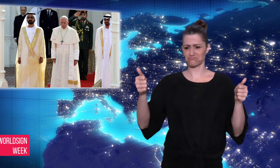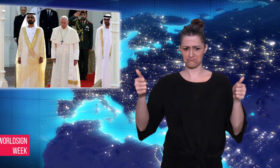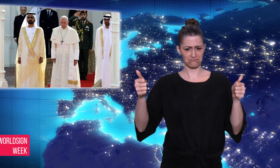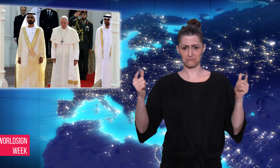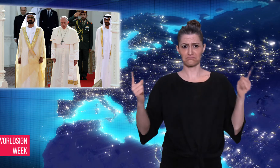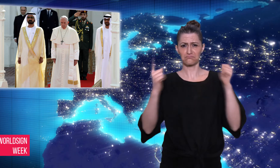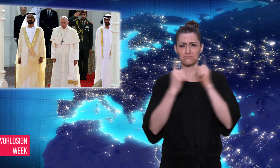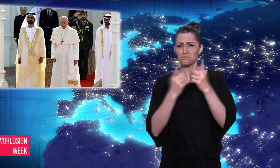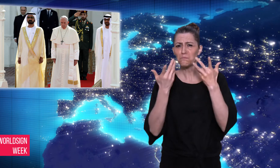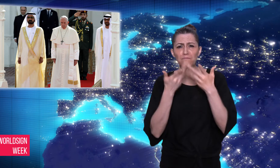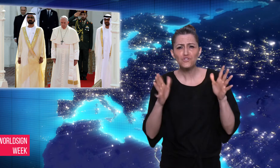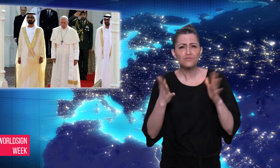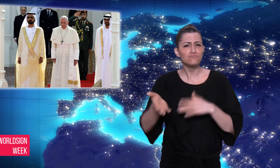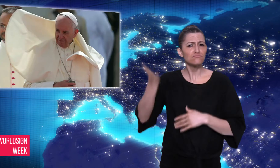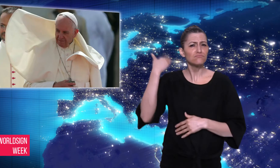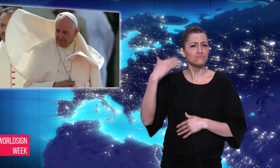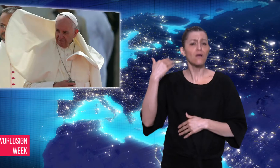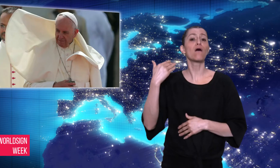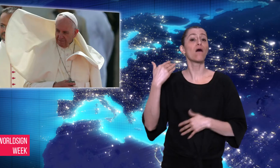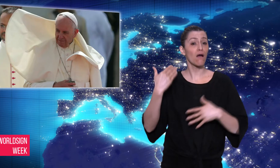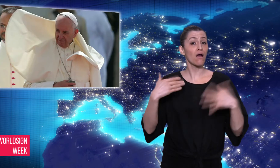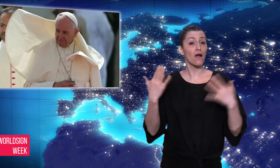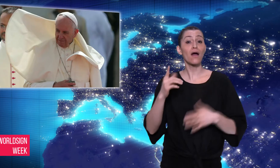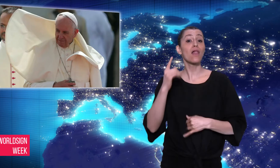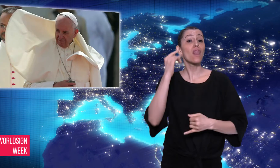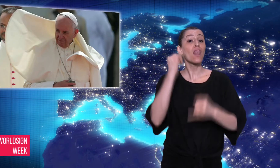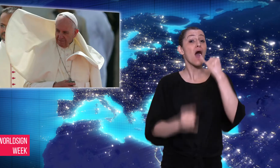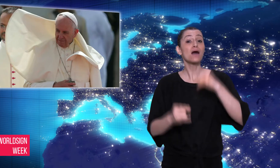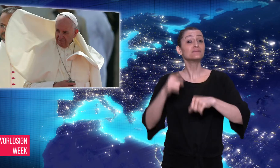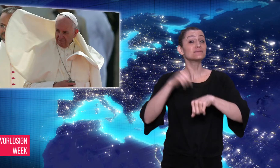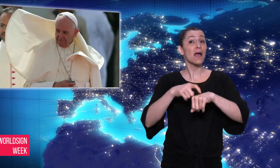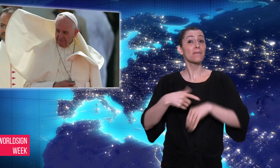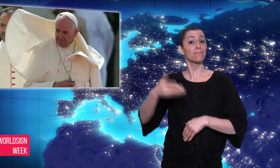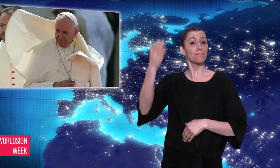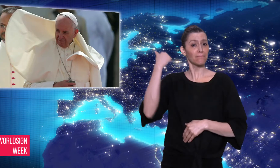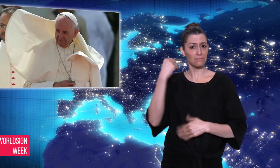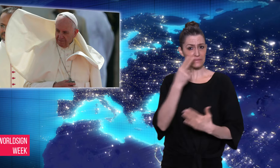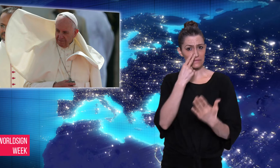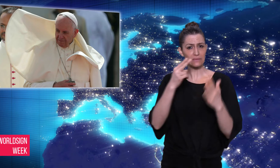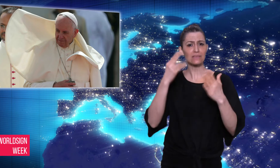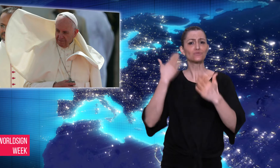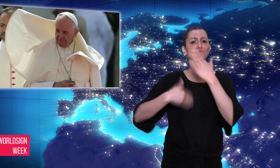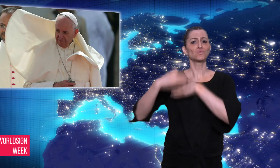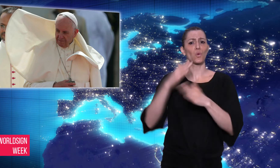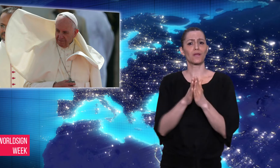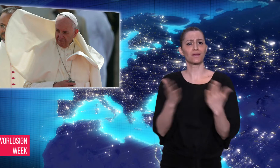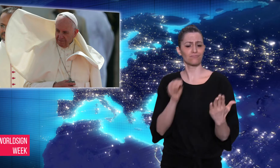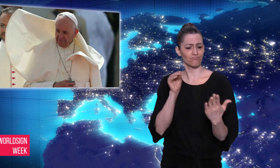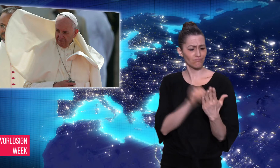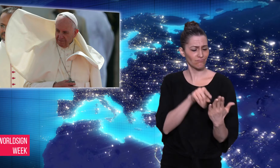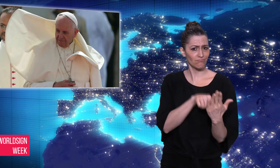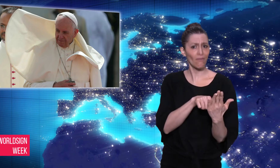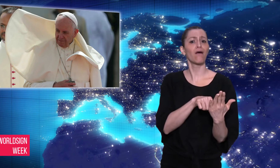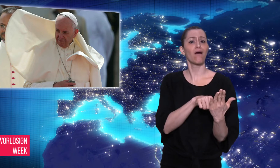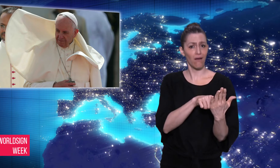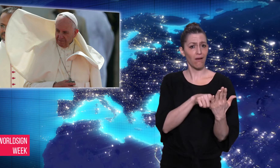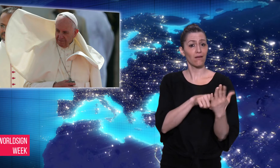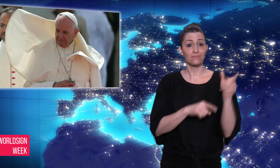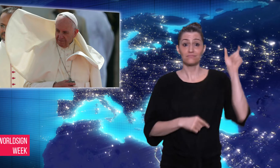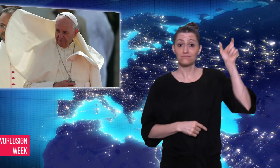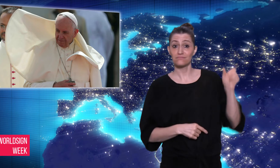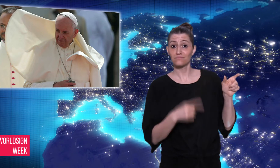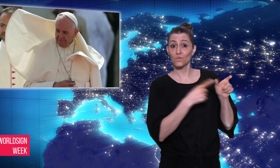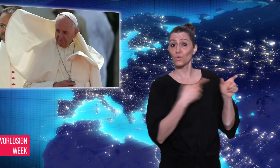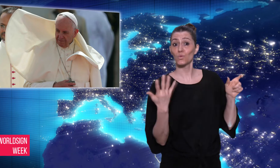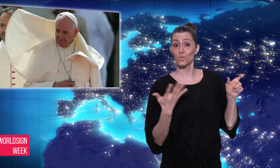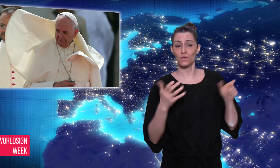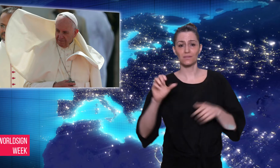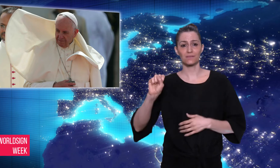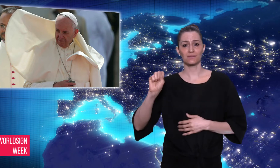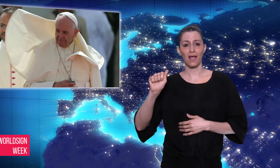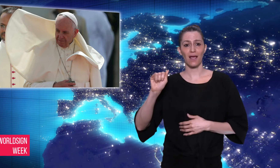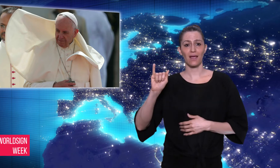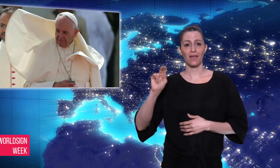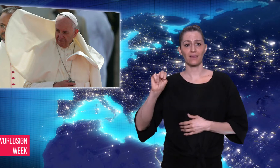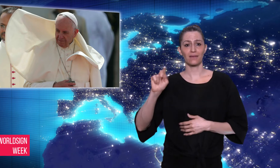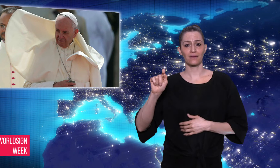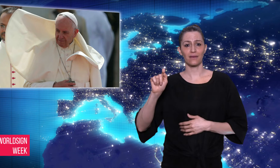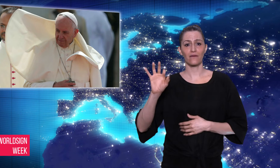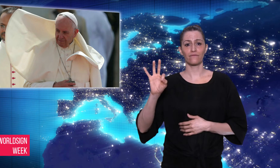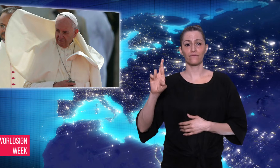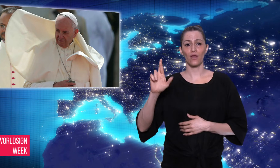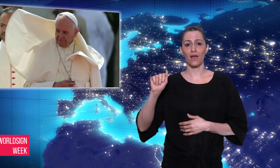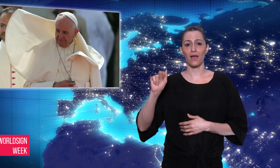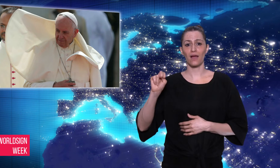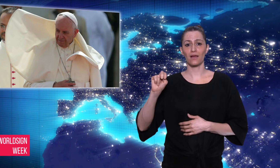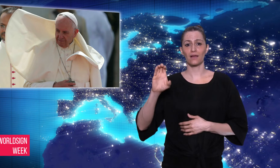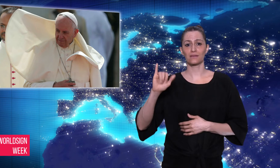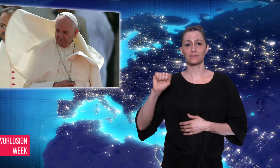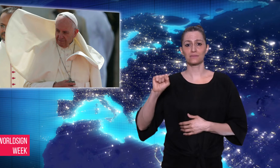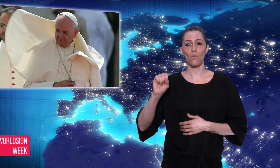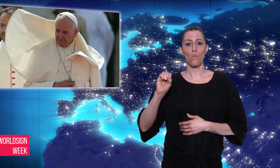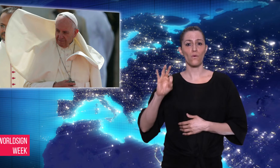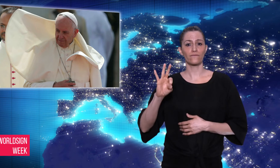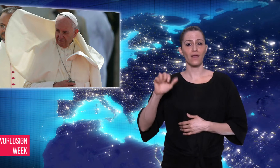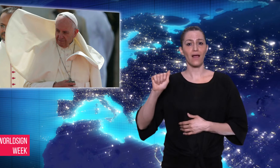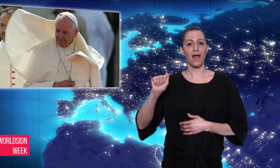leading Catholic figure was Saint Francis of Assisi 800